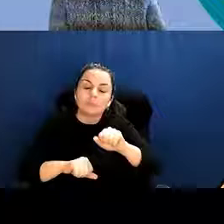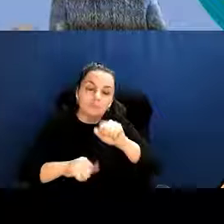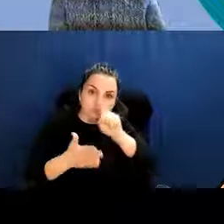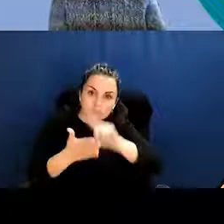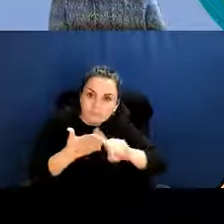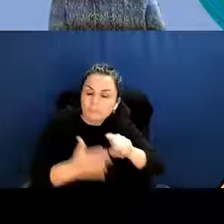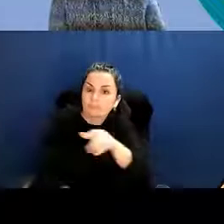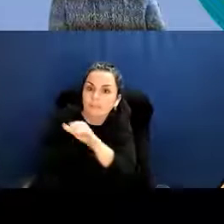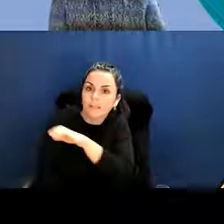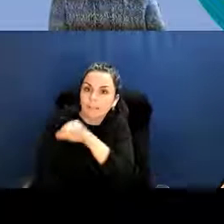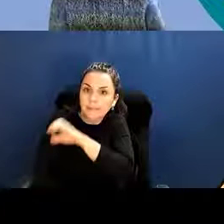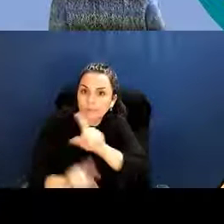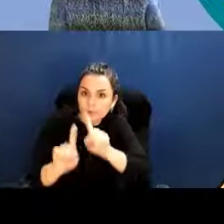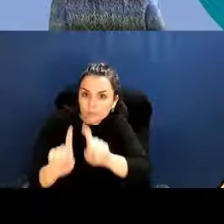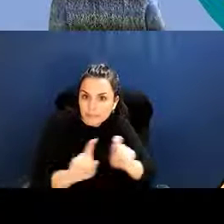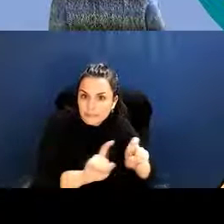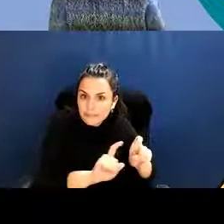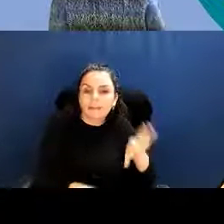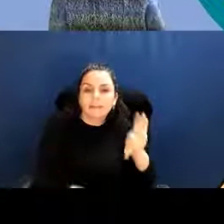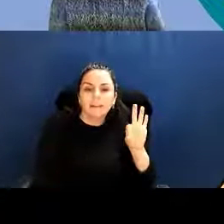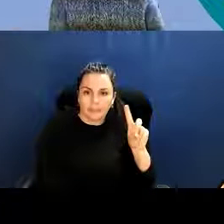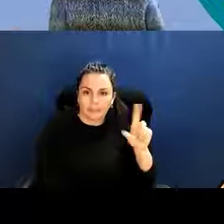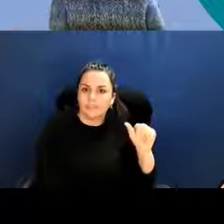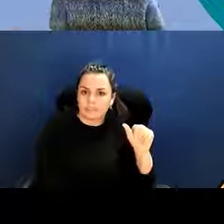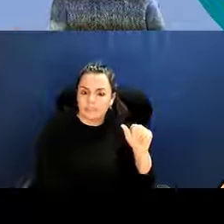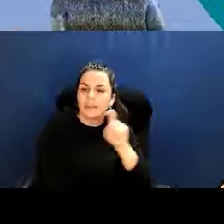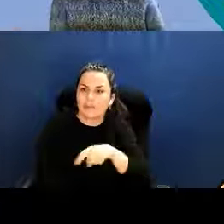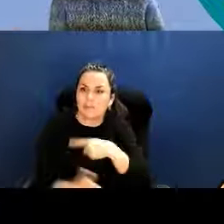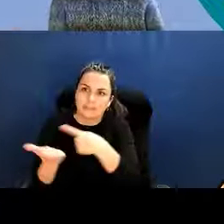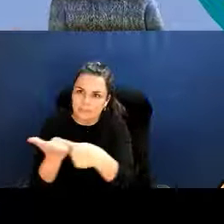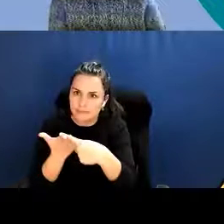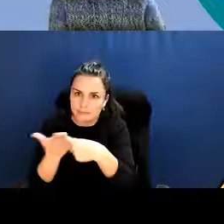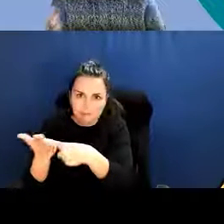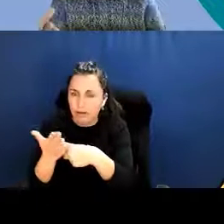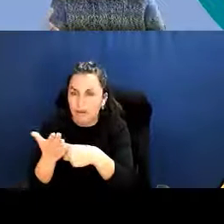FDA is the organization that you need to talk to and you need to satisfy.